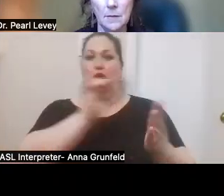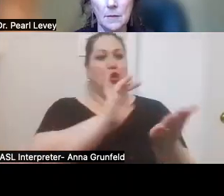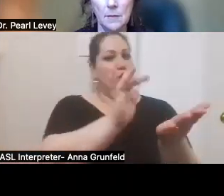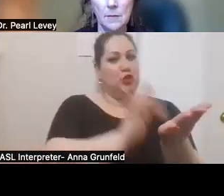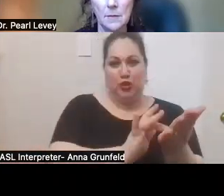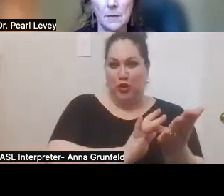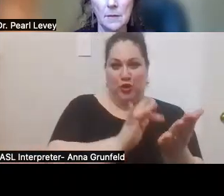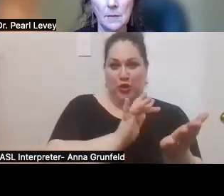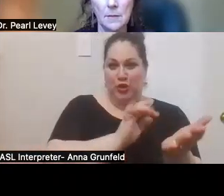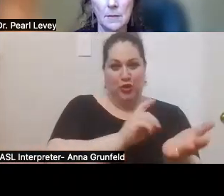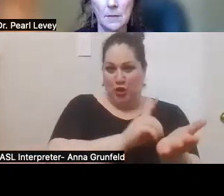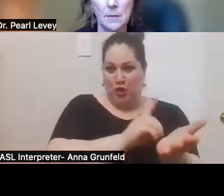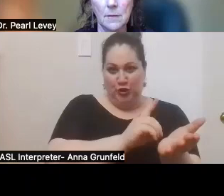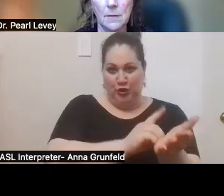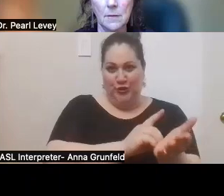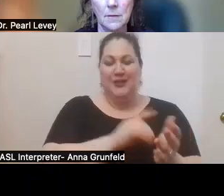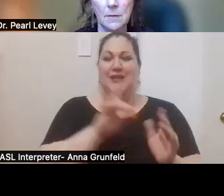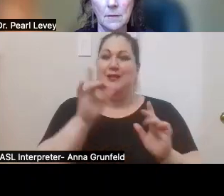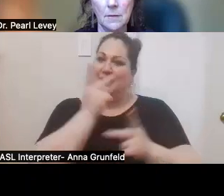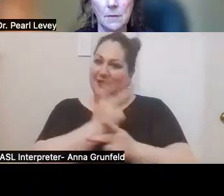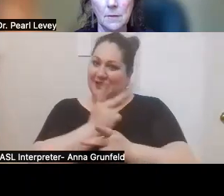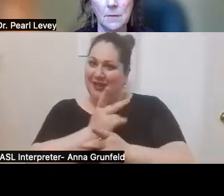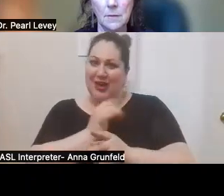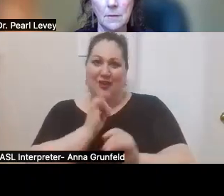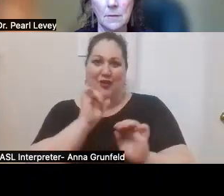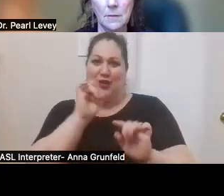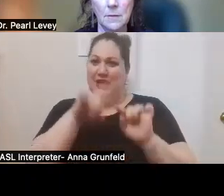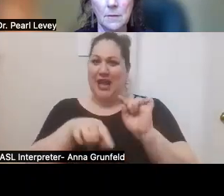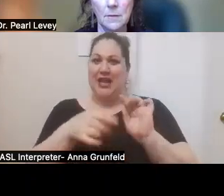we may have our idea of impressions, but we're not there to diagnose.